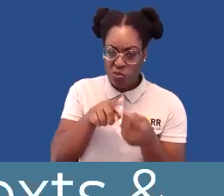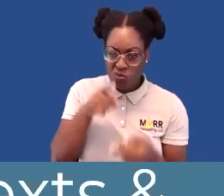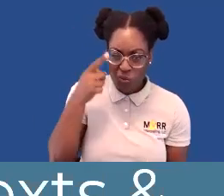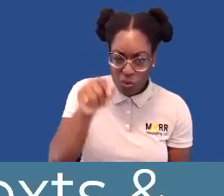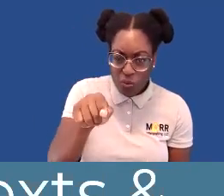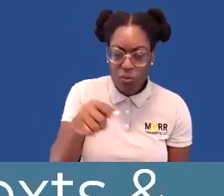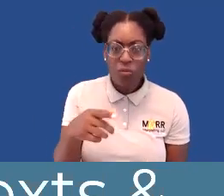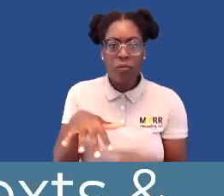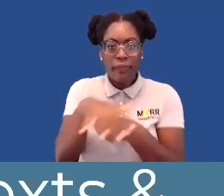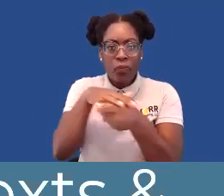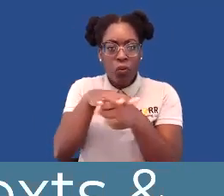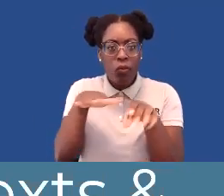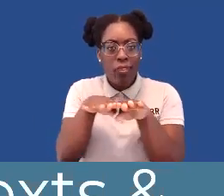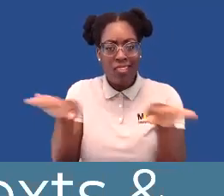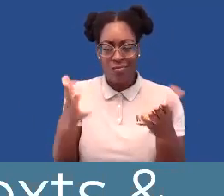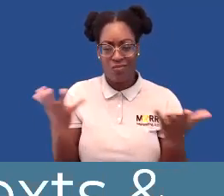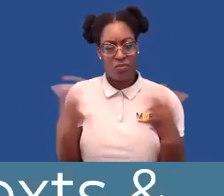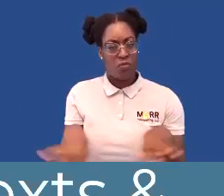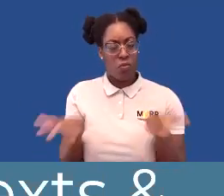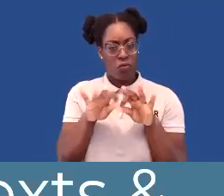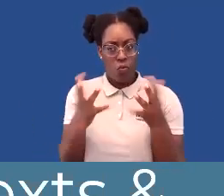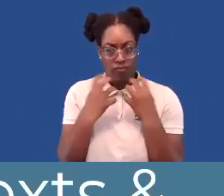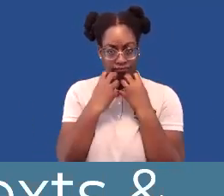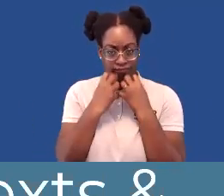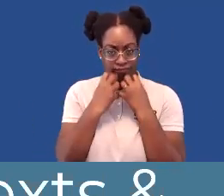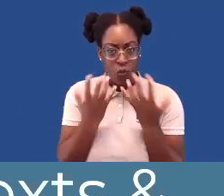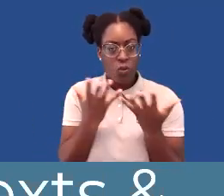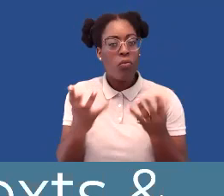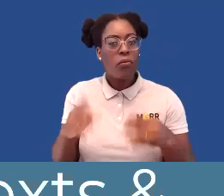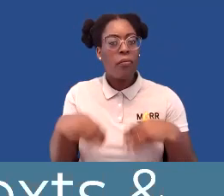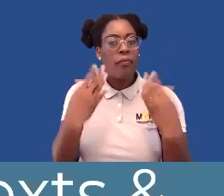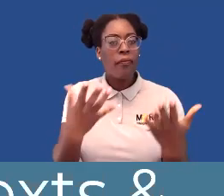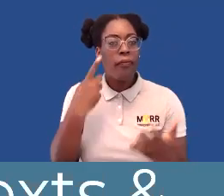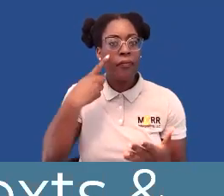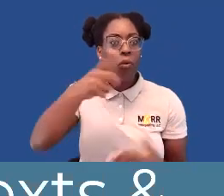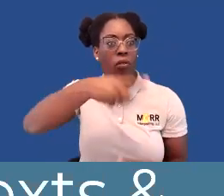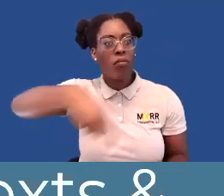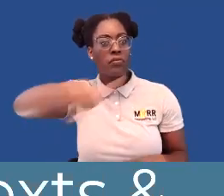and what you hope to provide for those who are part of your learning community